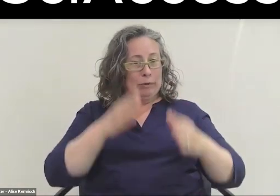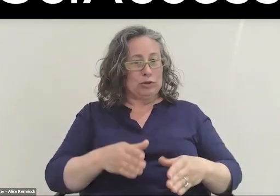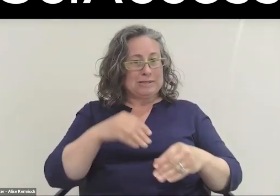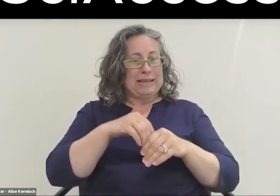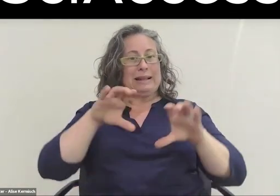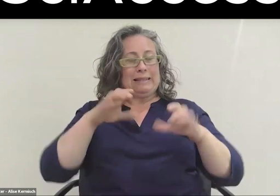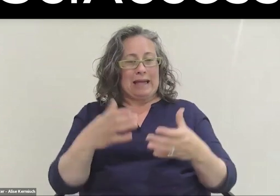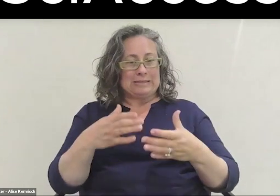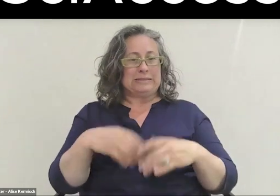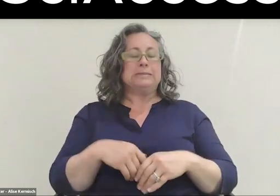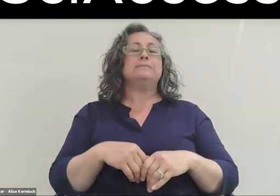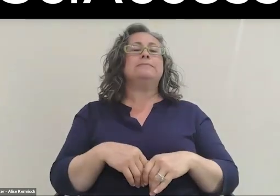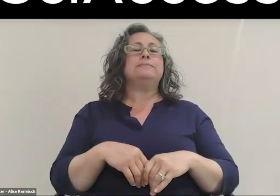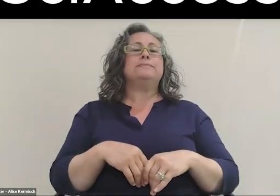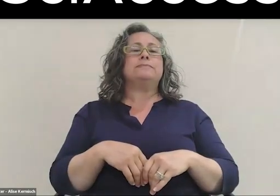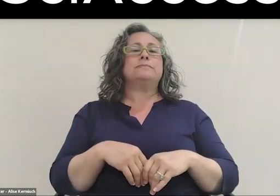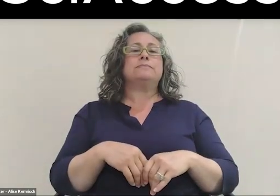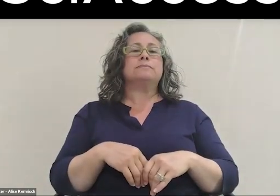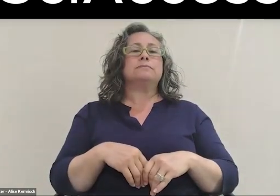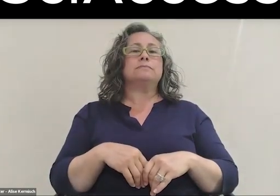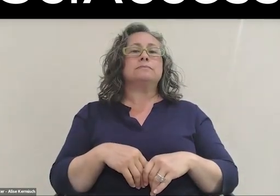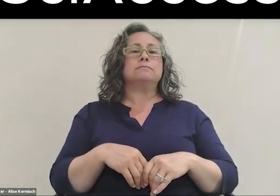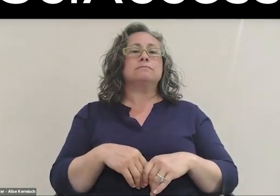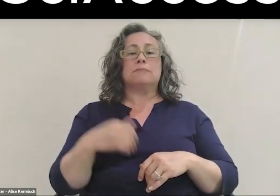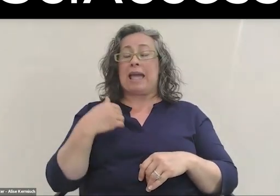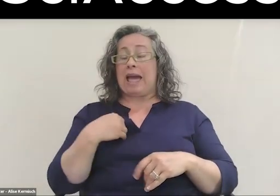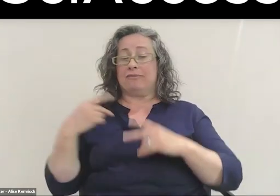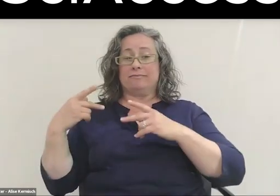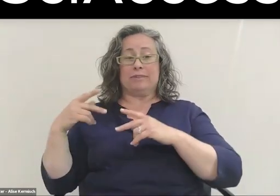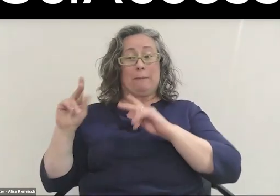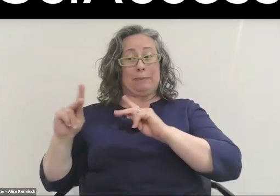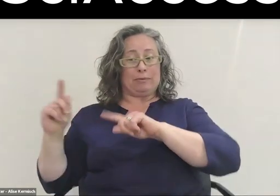I have guest lecturers that include engineers,